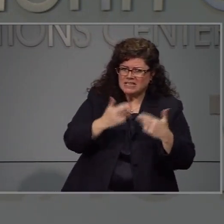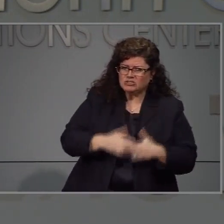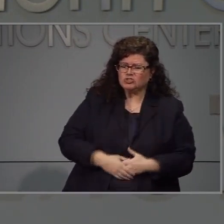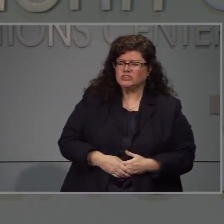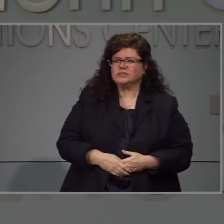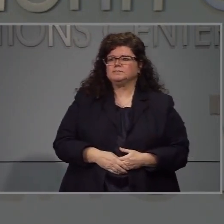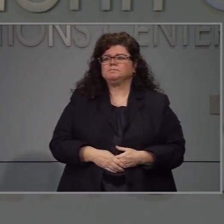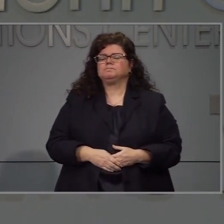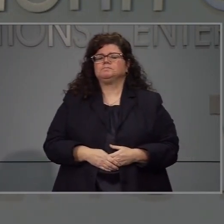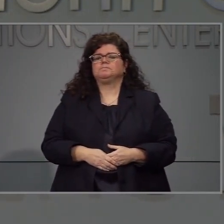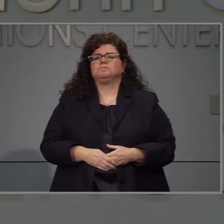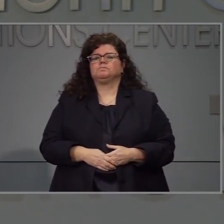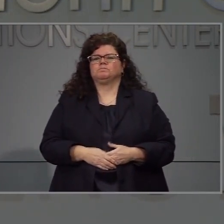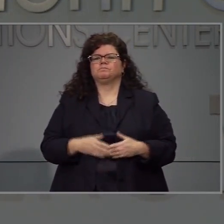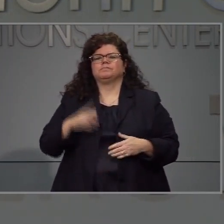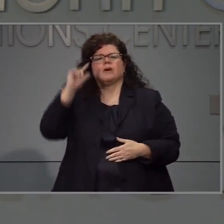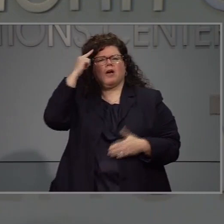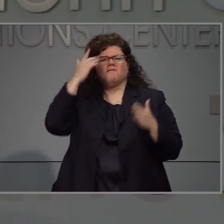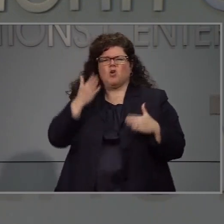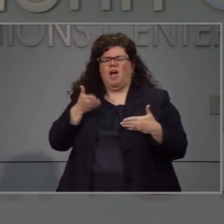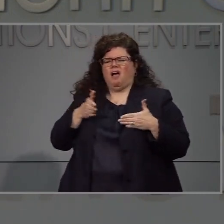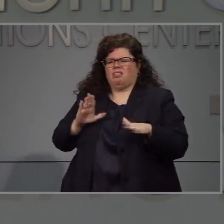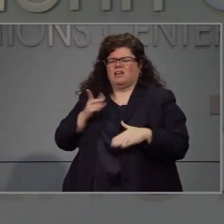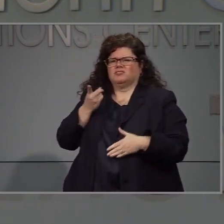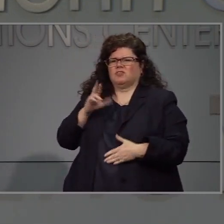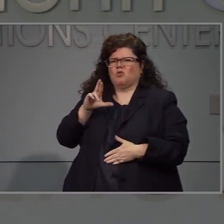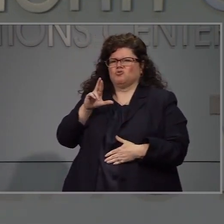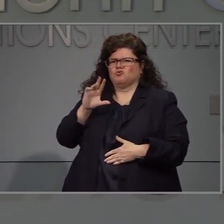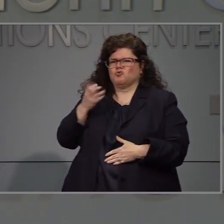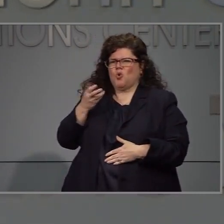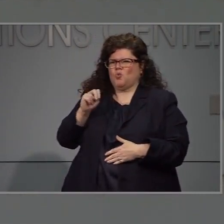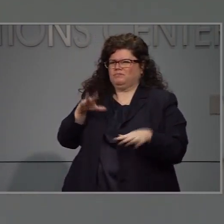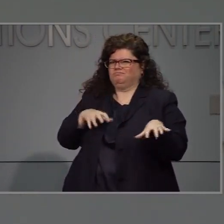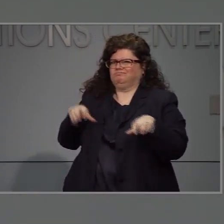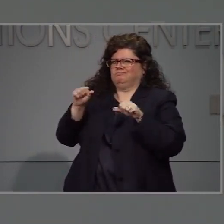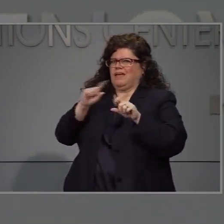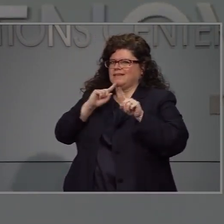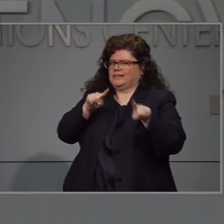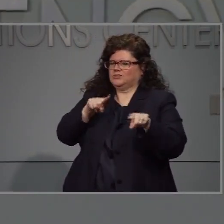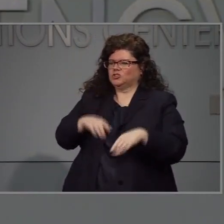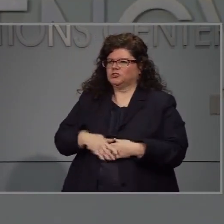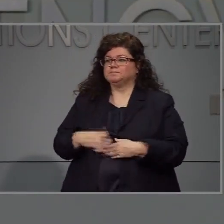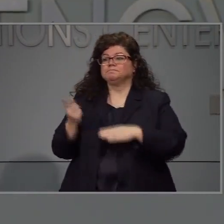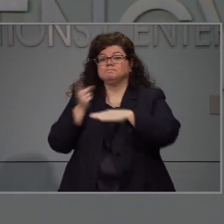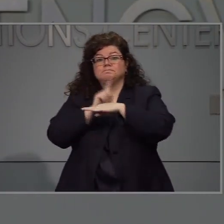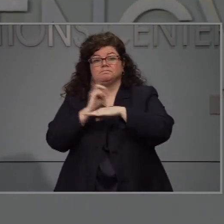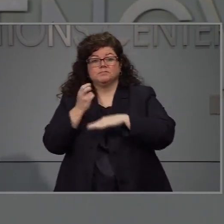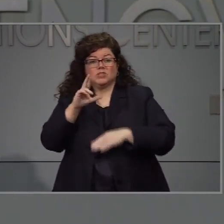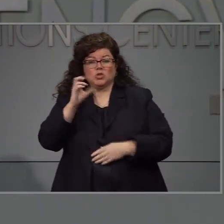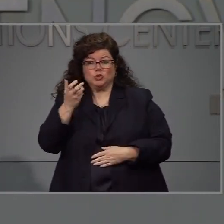RECOMMENDATIONS AS A POSTER REQUIREMENTS. IN THIS ORDER THERE ARE A NUMBER OF REQUIREMENTS, BUT THEY'RE ALSO RECOMMENDATIONS AS